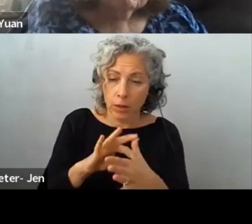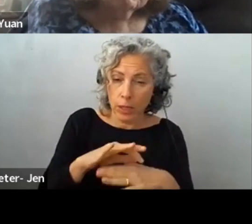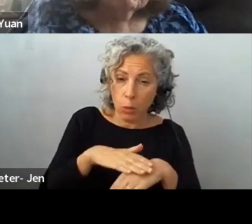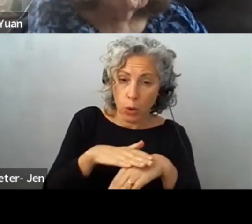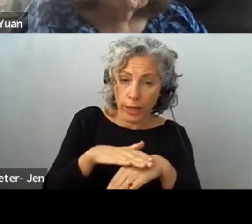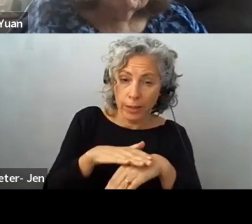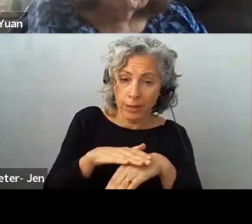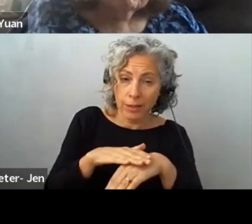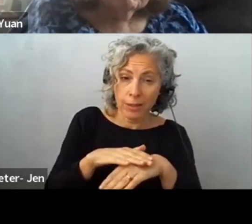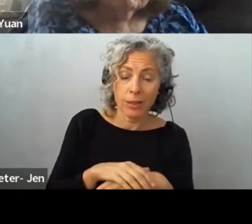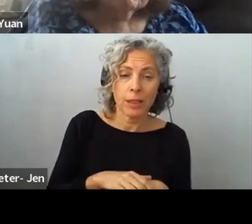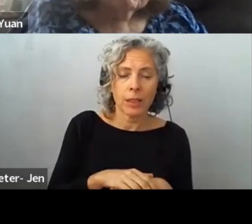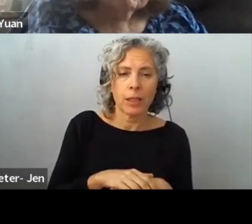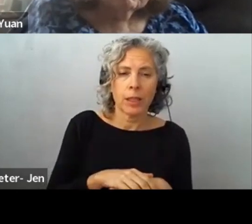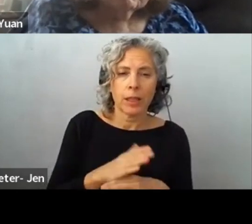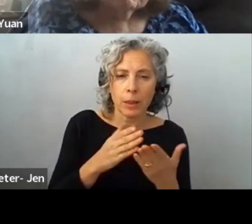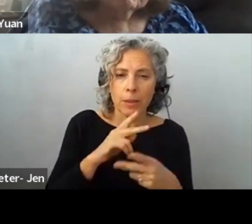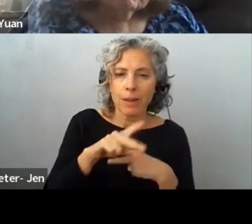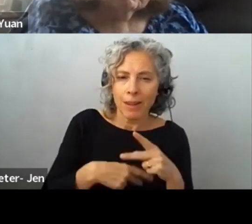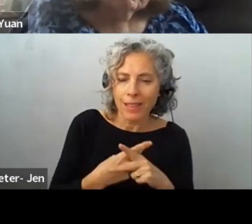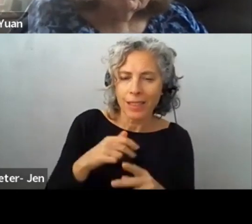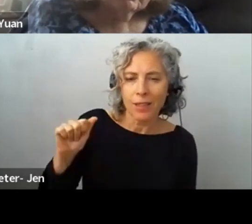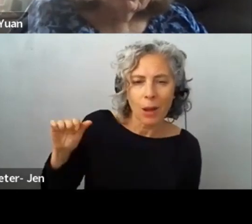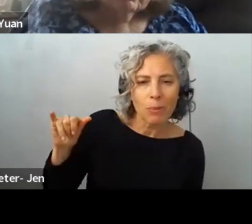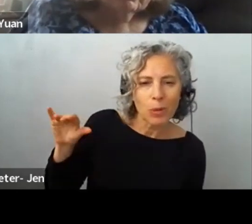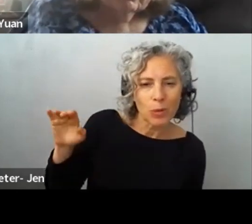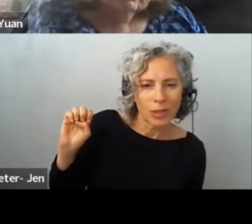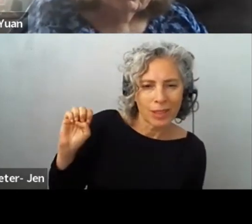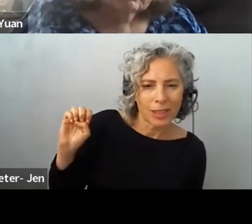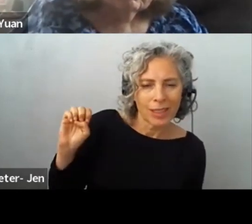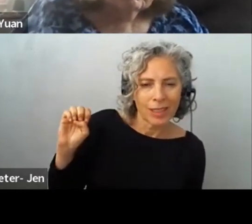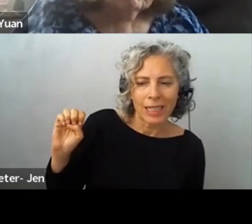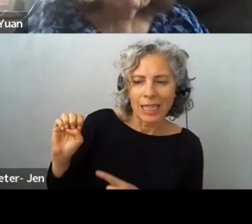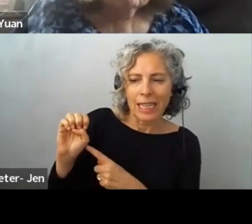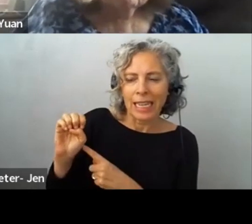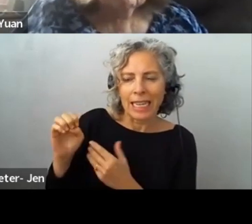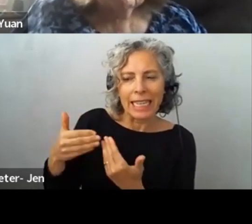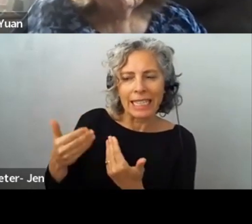Um, there are certain kinds of abuse that are very easy to mask